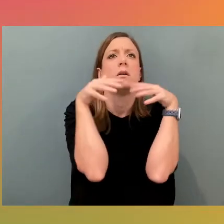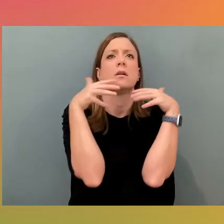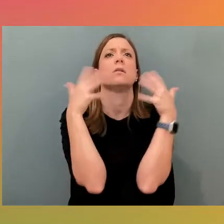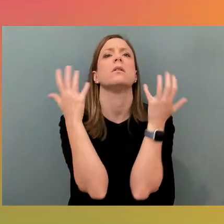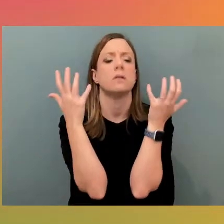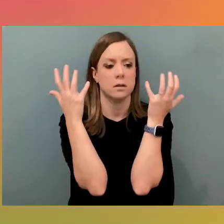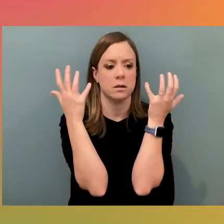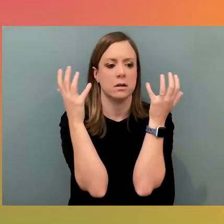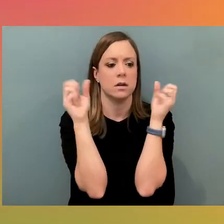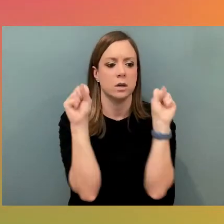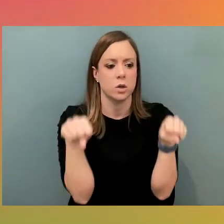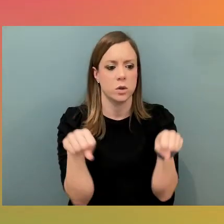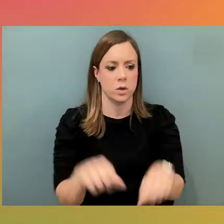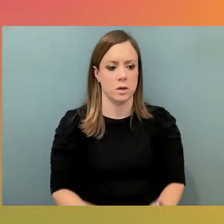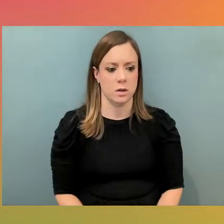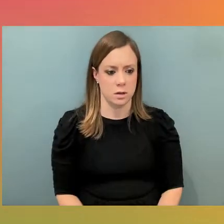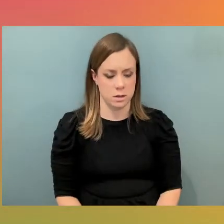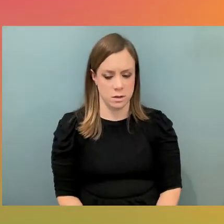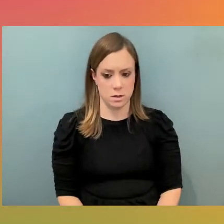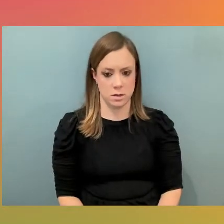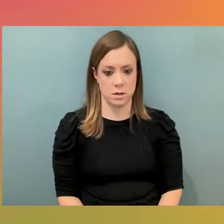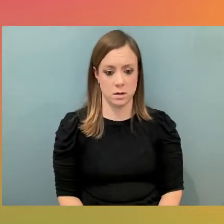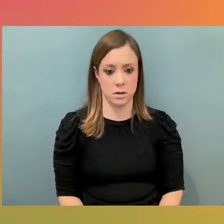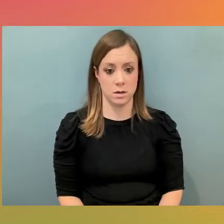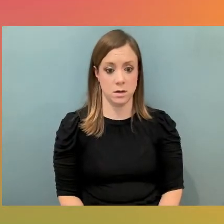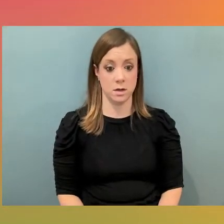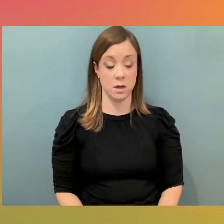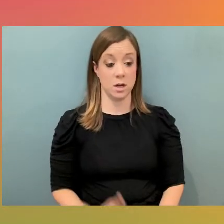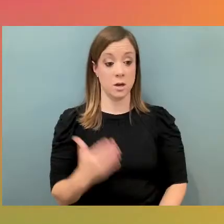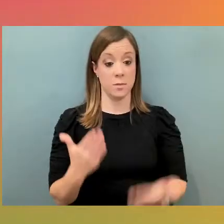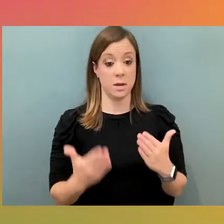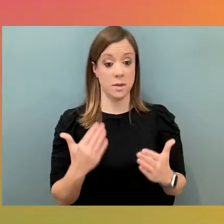ALL THE LITTLE MOVEMENTS AROUND